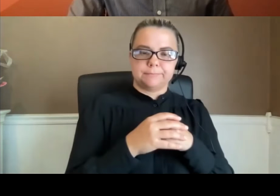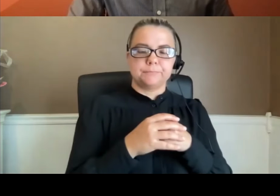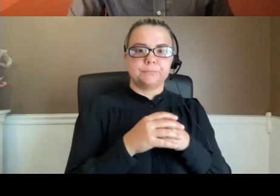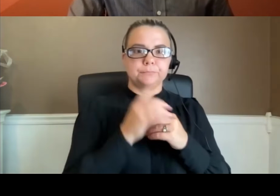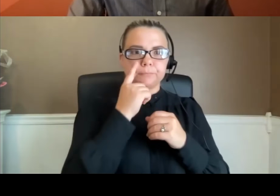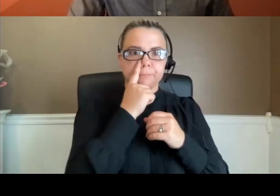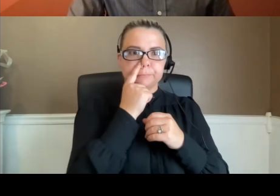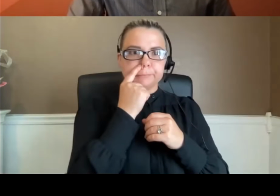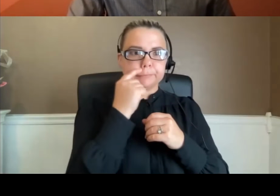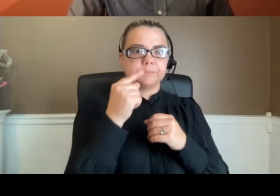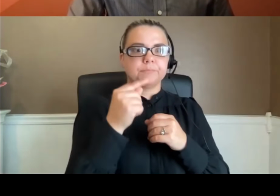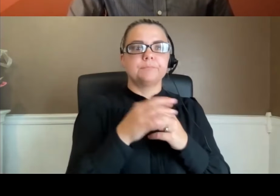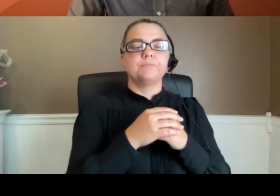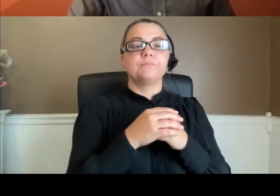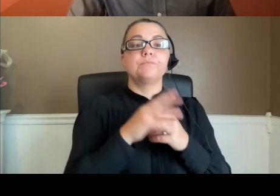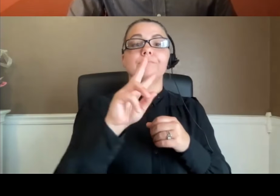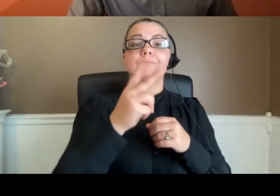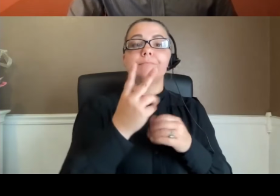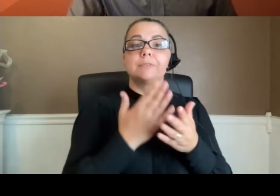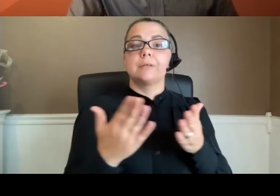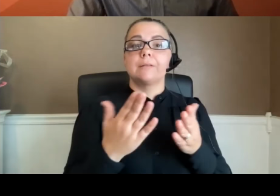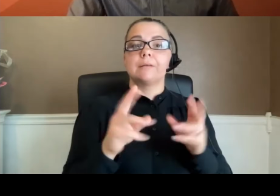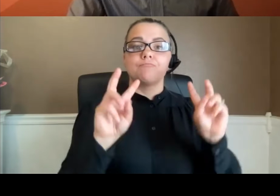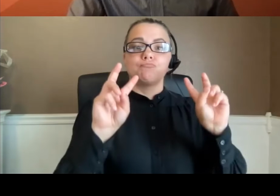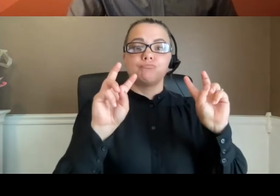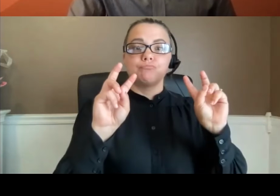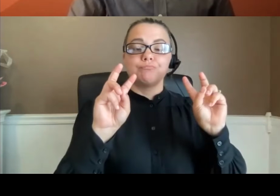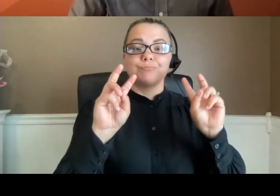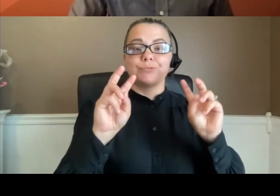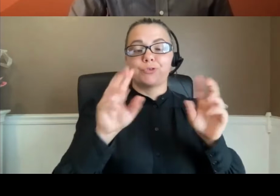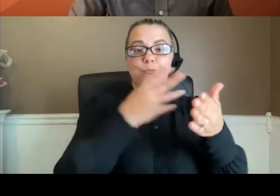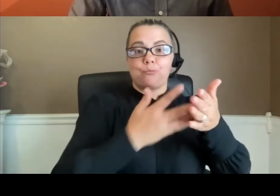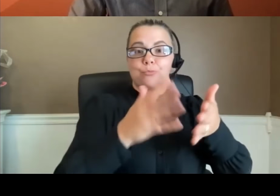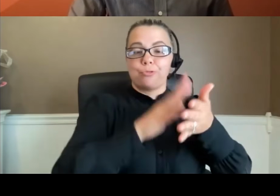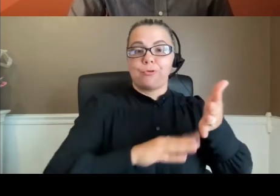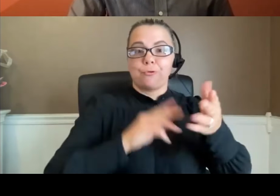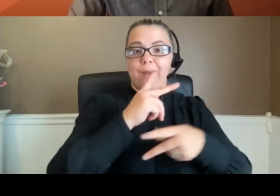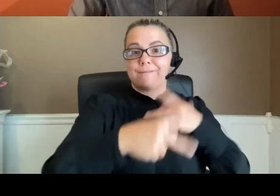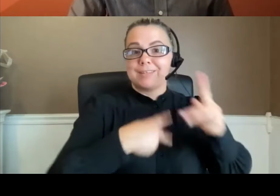is the first thing, second thing the graph type. Okay, so this is a bar graph. The third